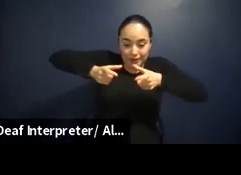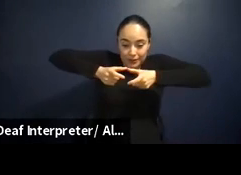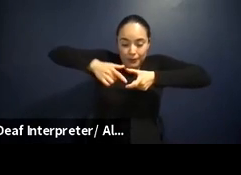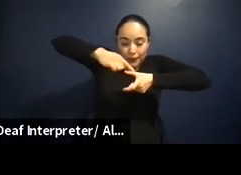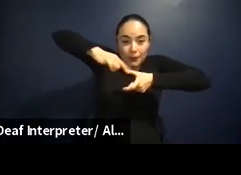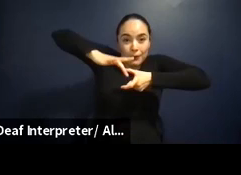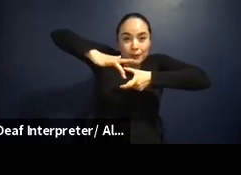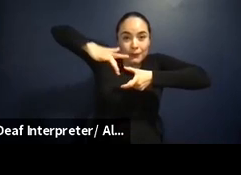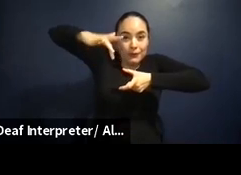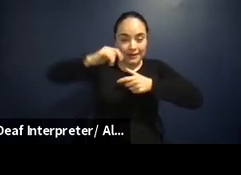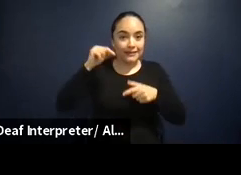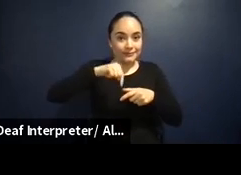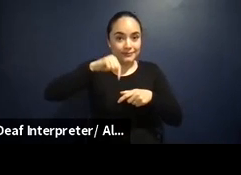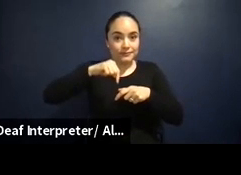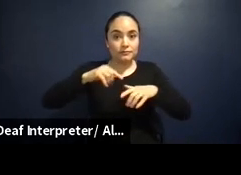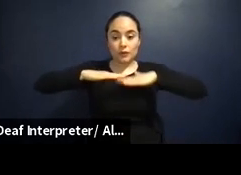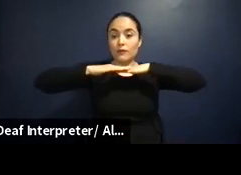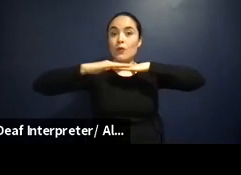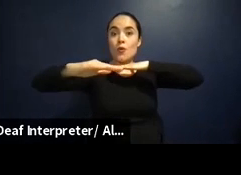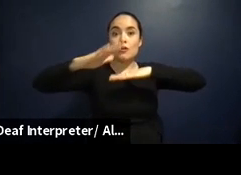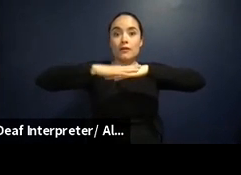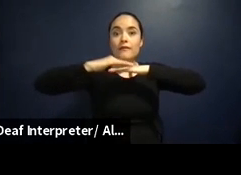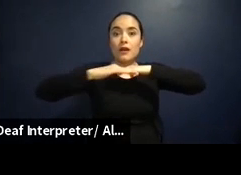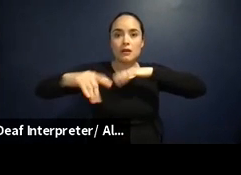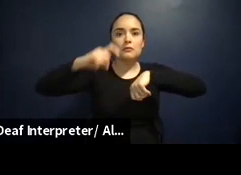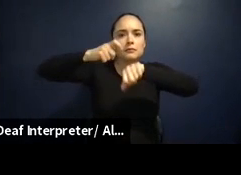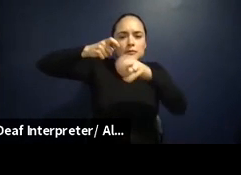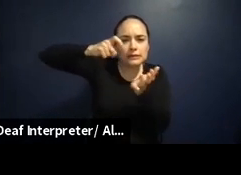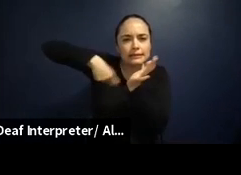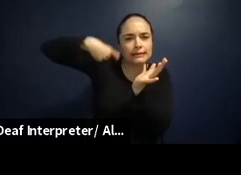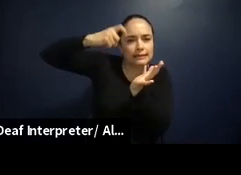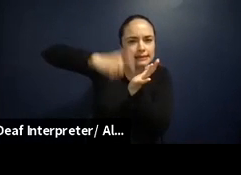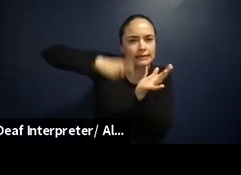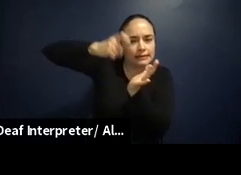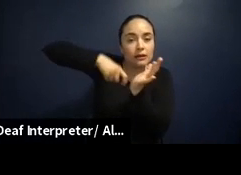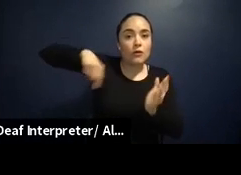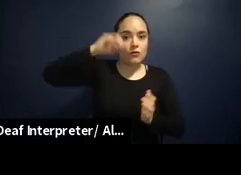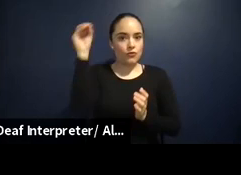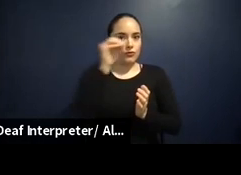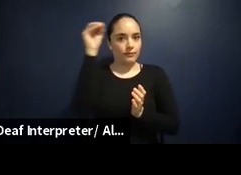actually been to those mines where you can have a look at them in real life and see how they were